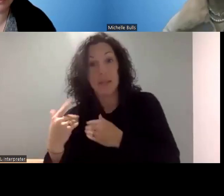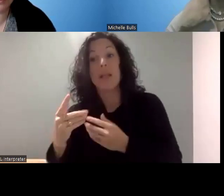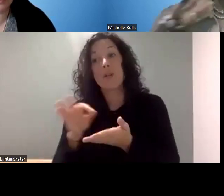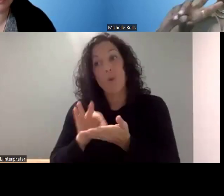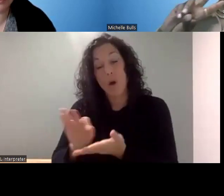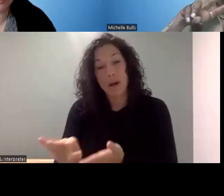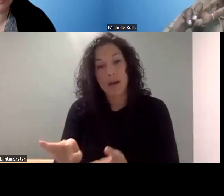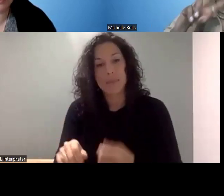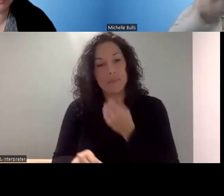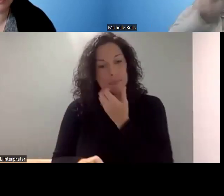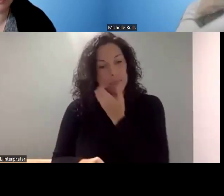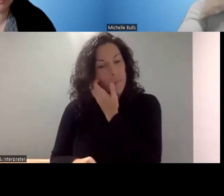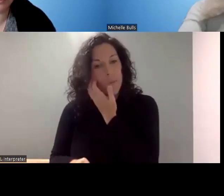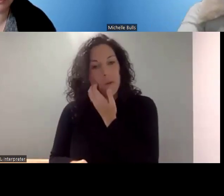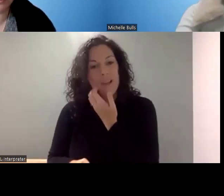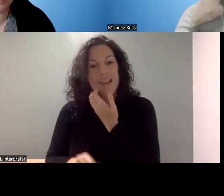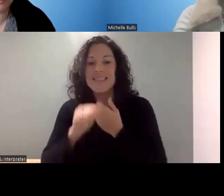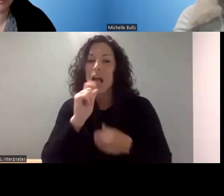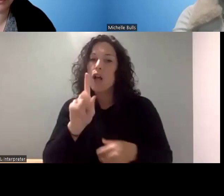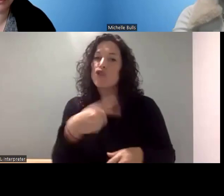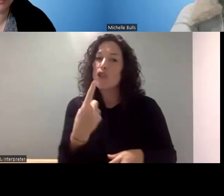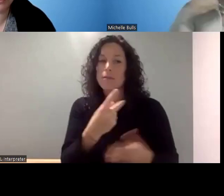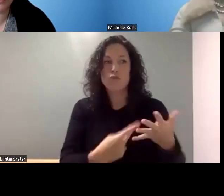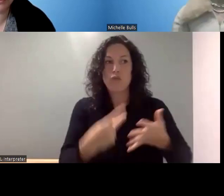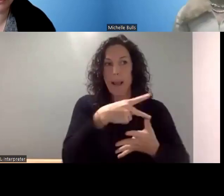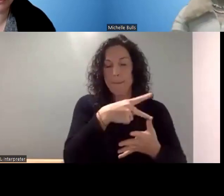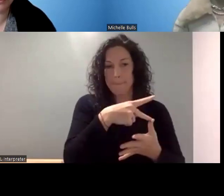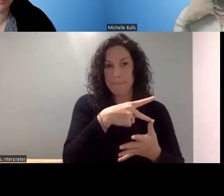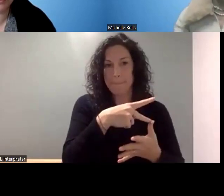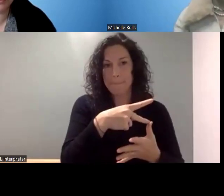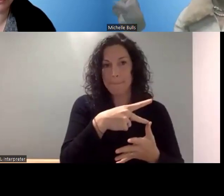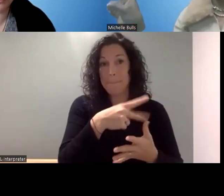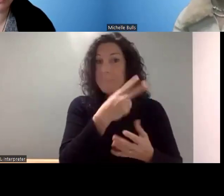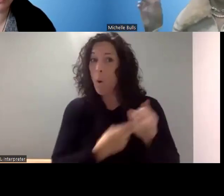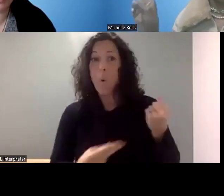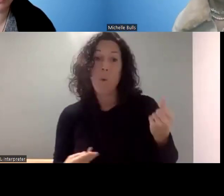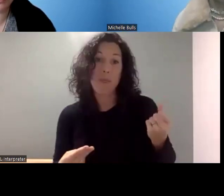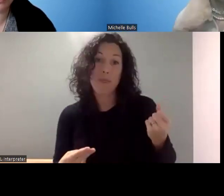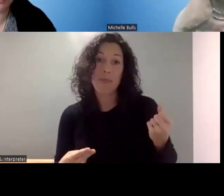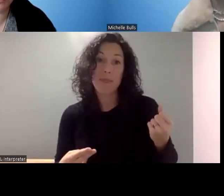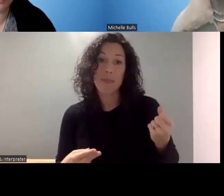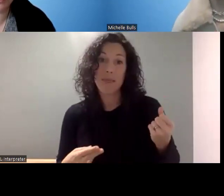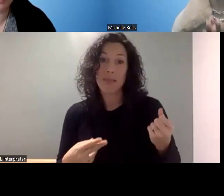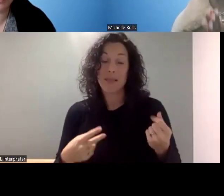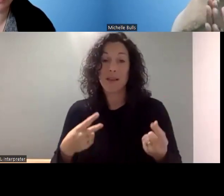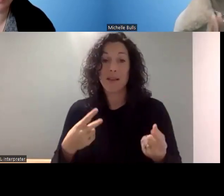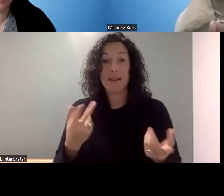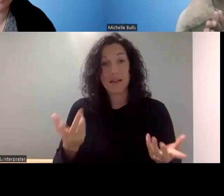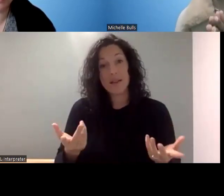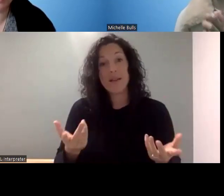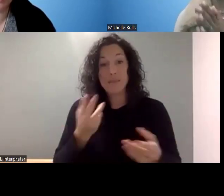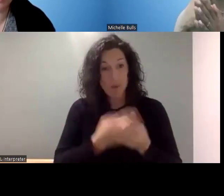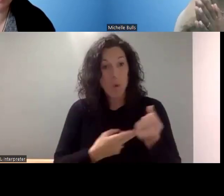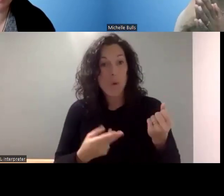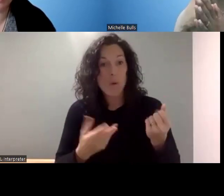So it's not just the prime. It's both, right? And I think we want to make that very clear,